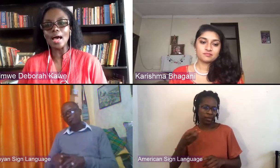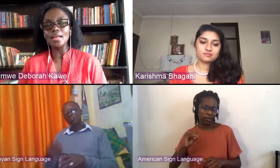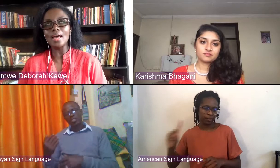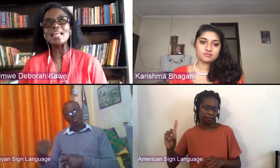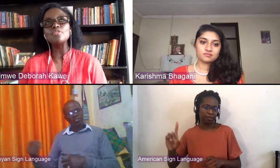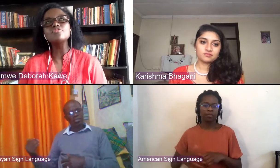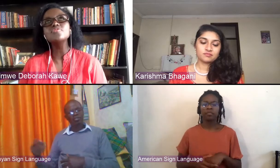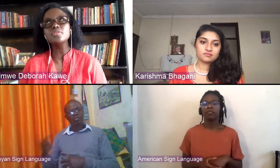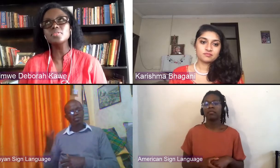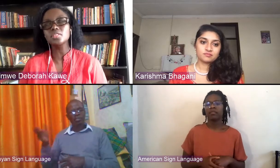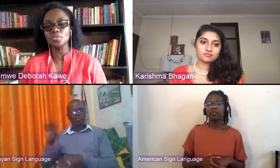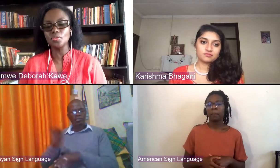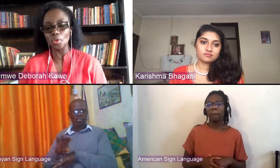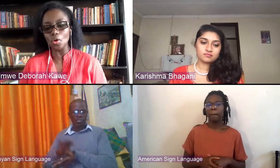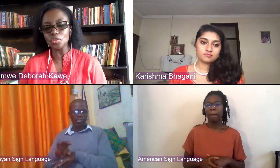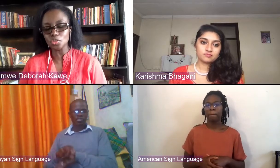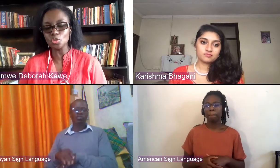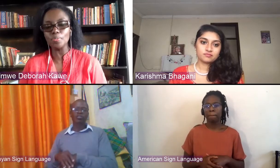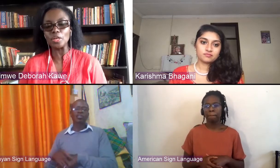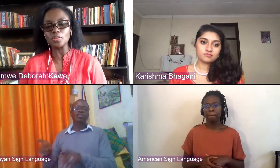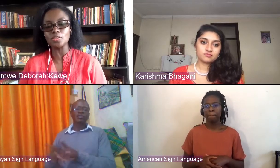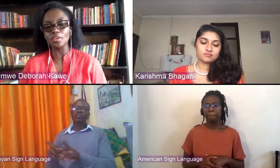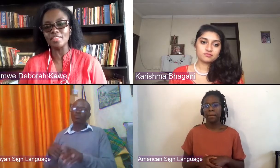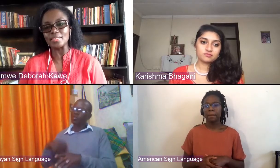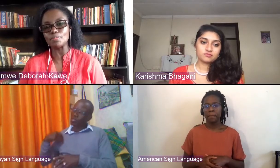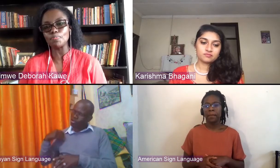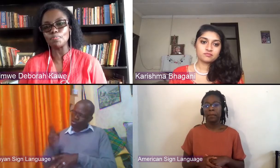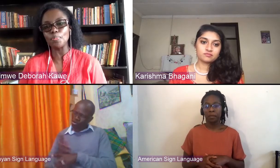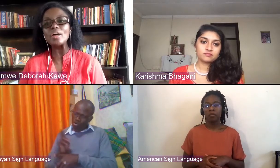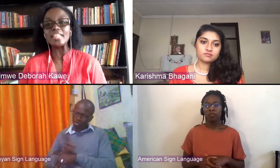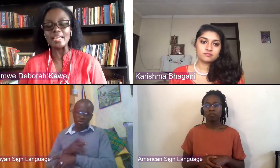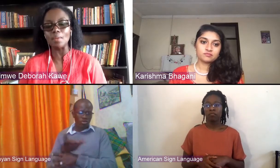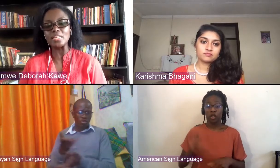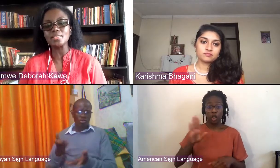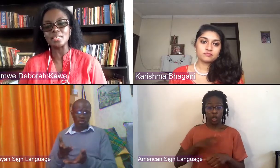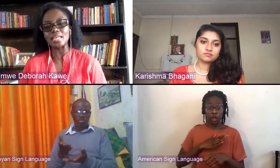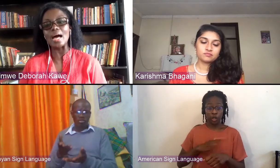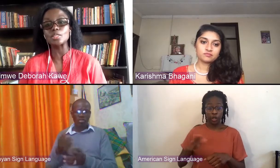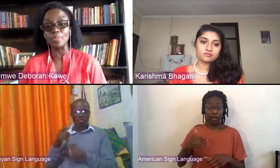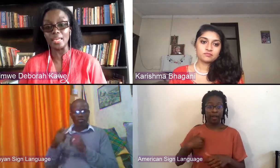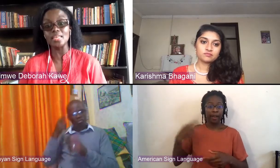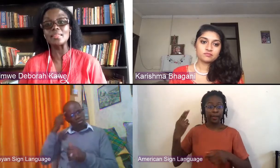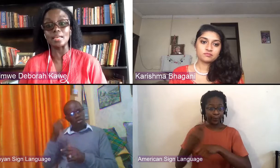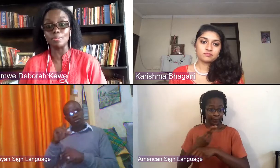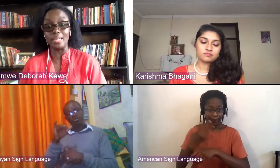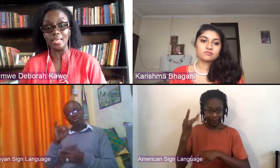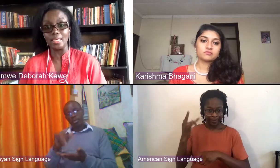And I you used those too because of that core dynamics that are at play in that play.